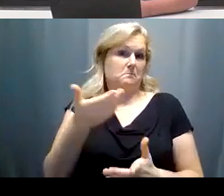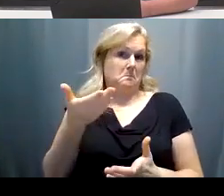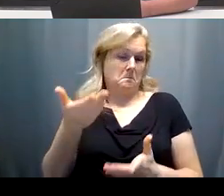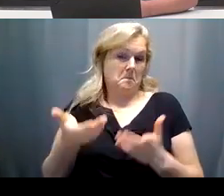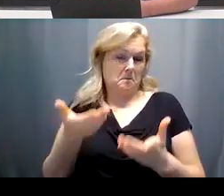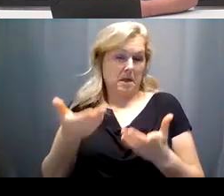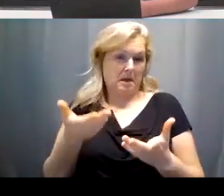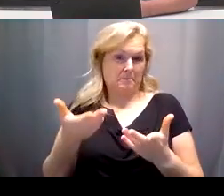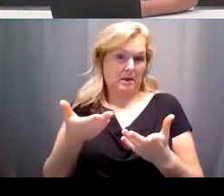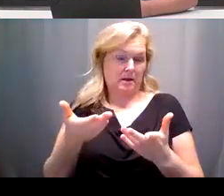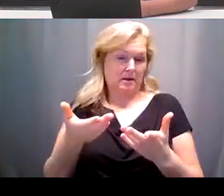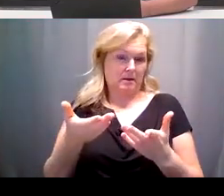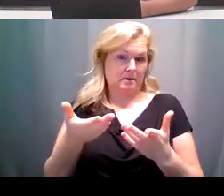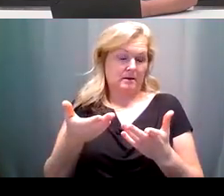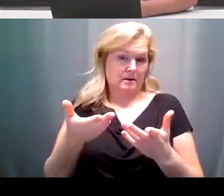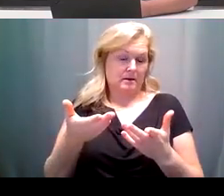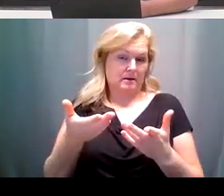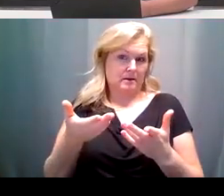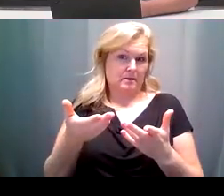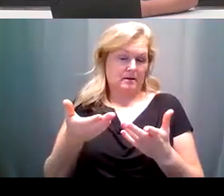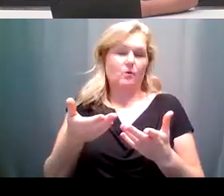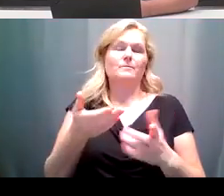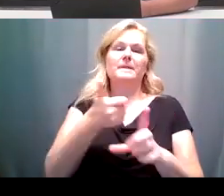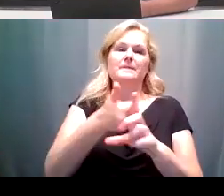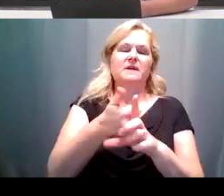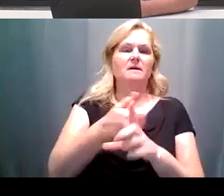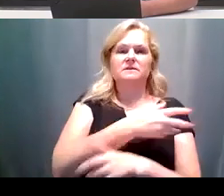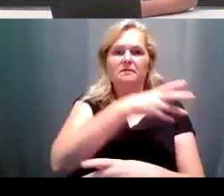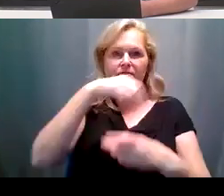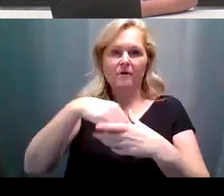may not participate in political activities on election day